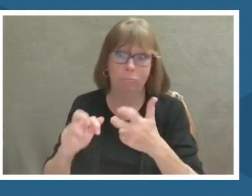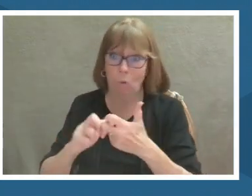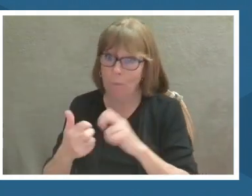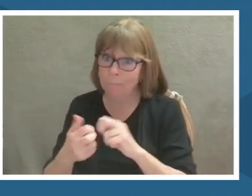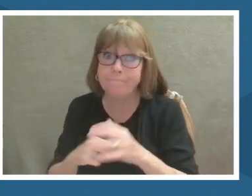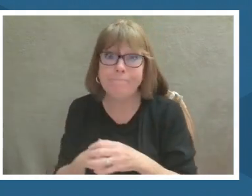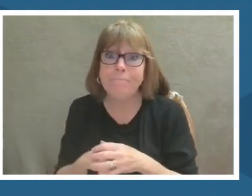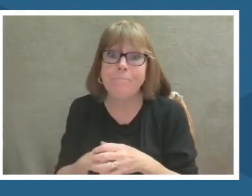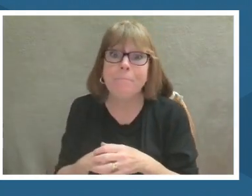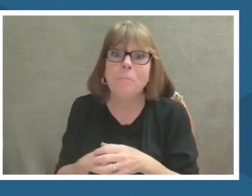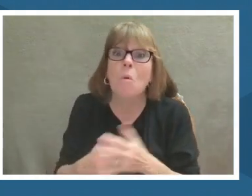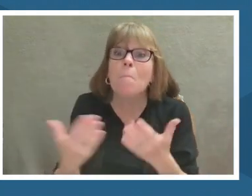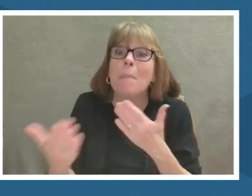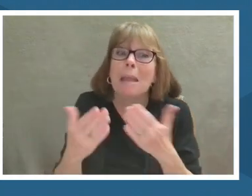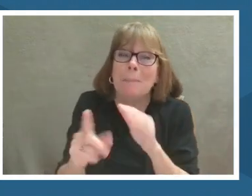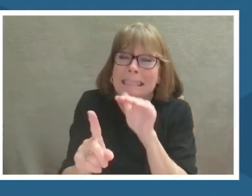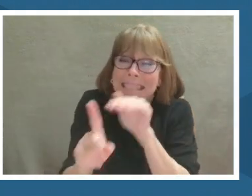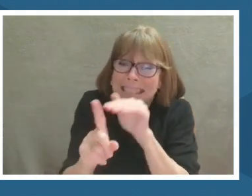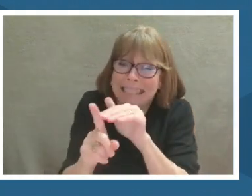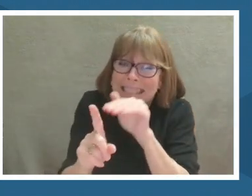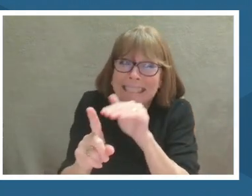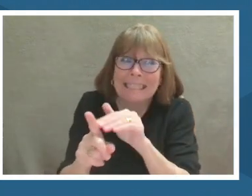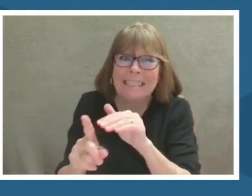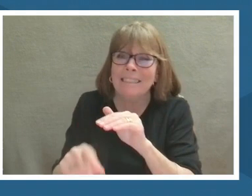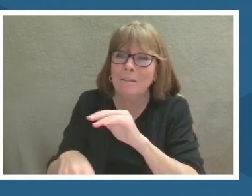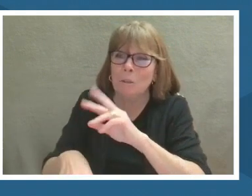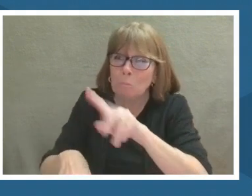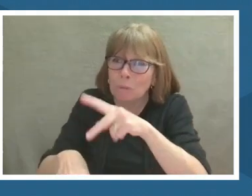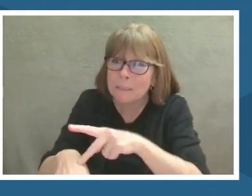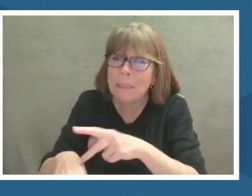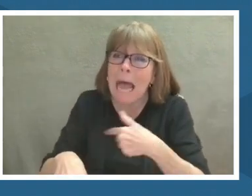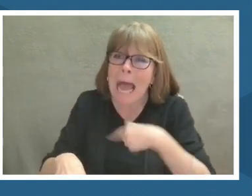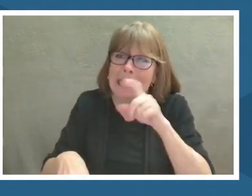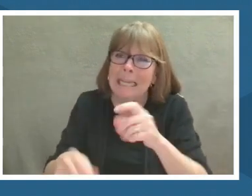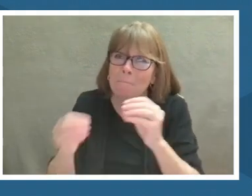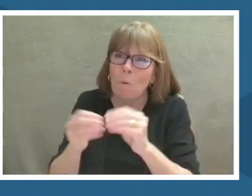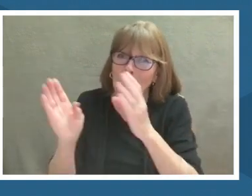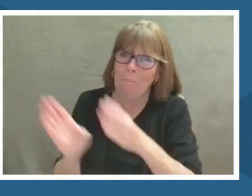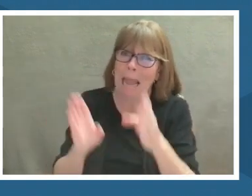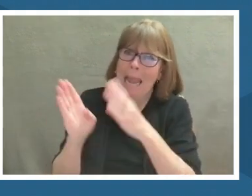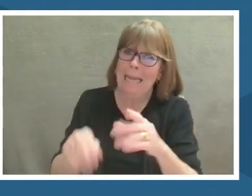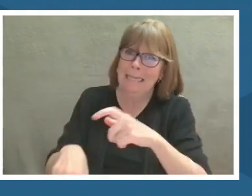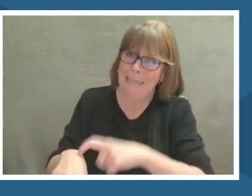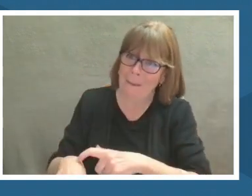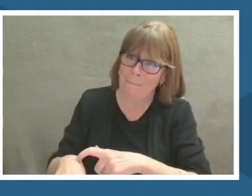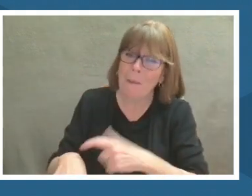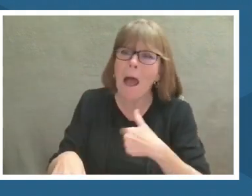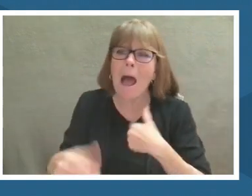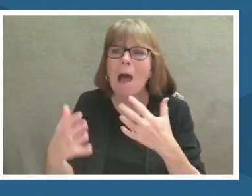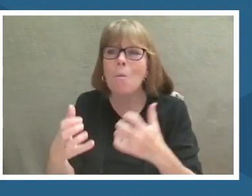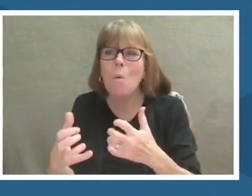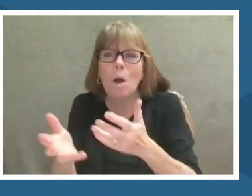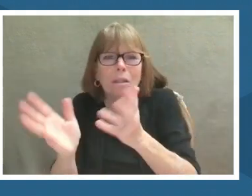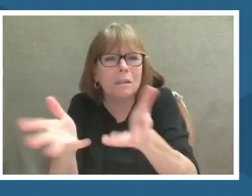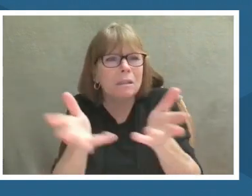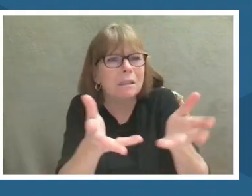principal for more planning time right so that you have the opportunity to talk with your colleagues and learn what